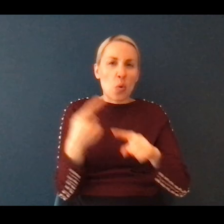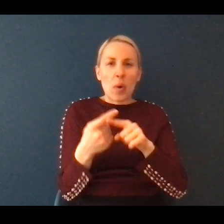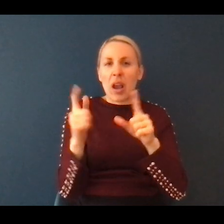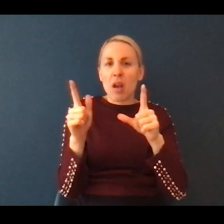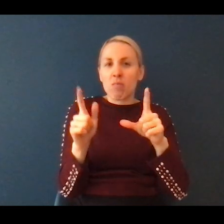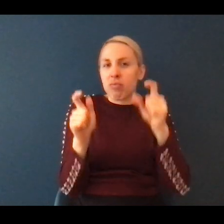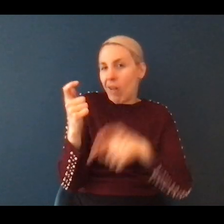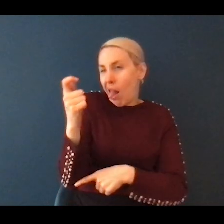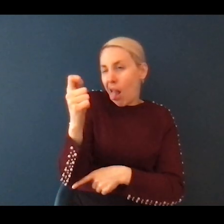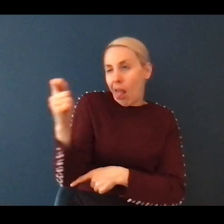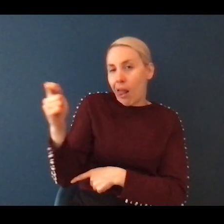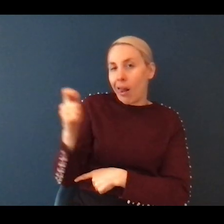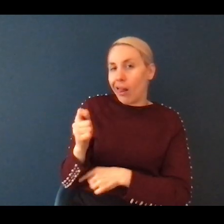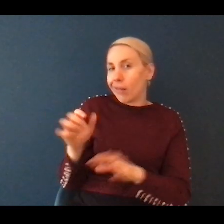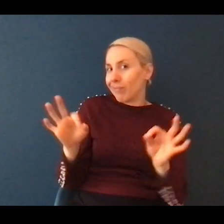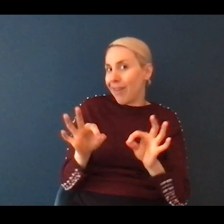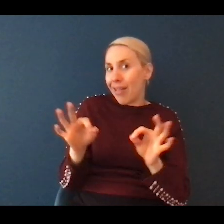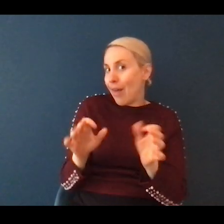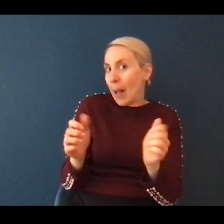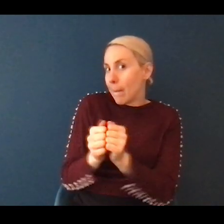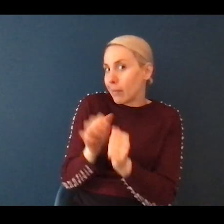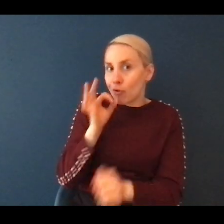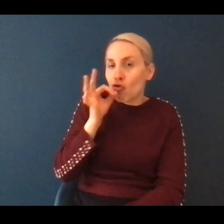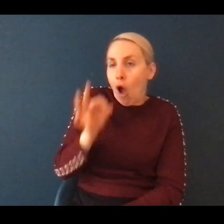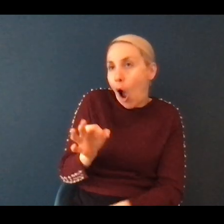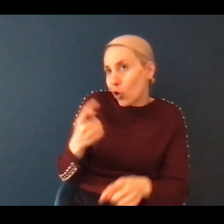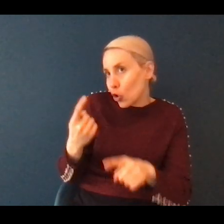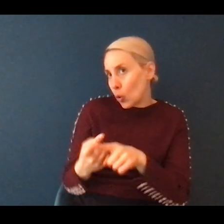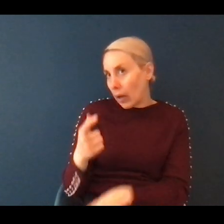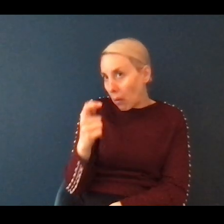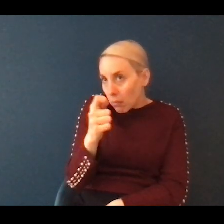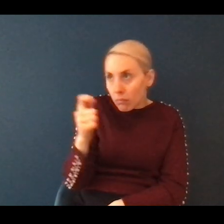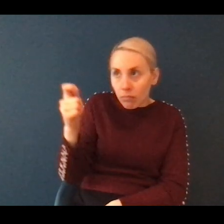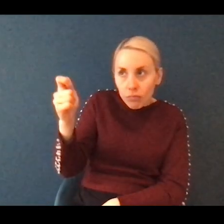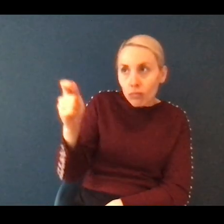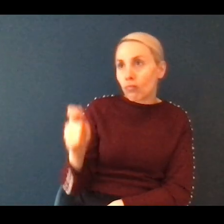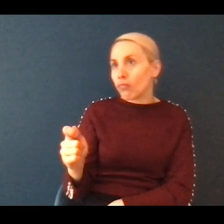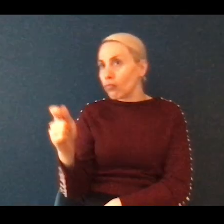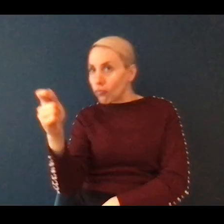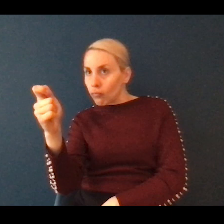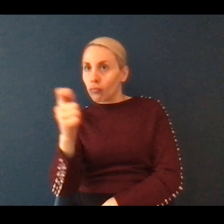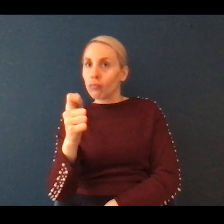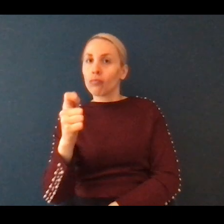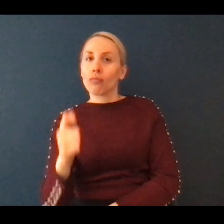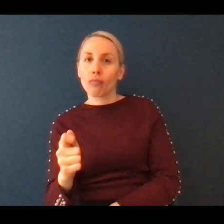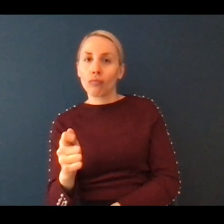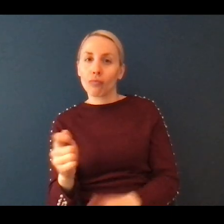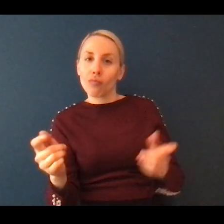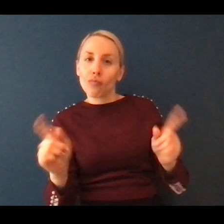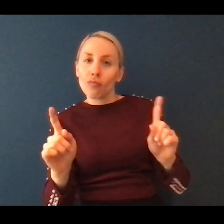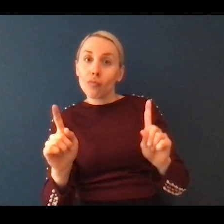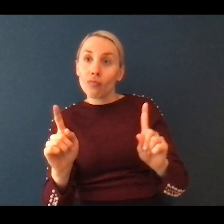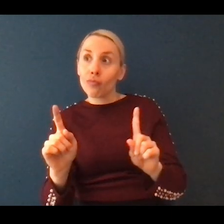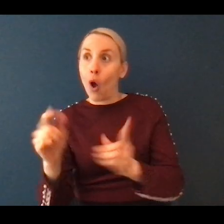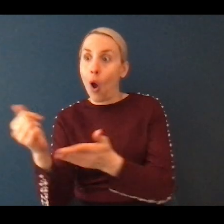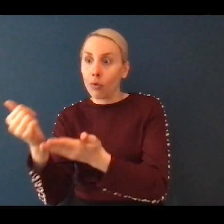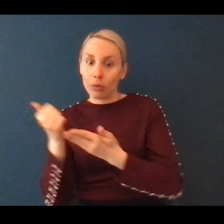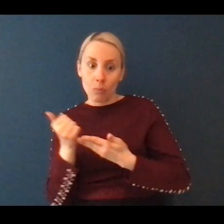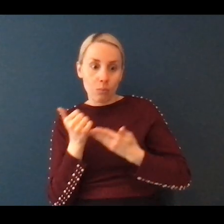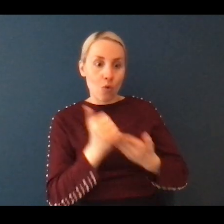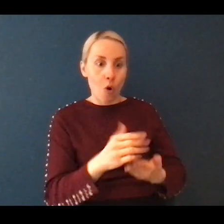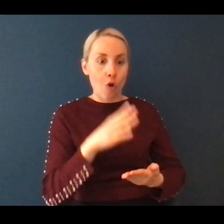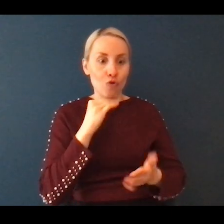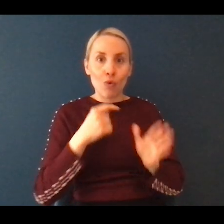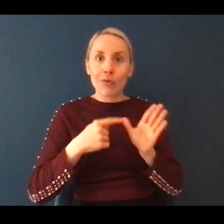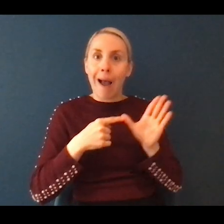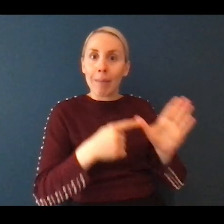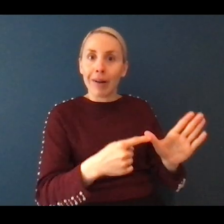ask for permissions and I used them as a way to support my application I used that series